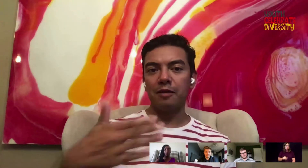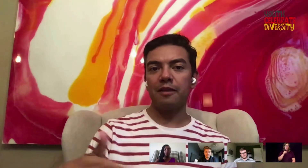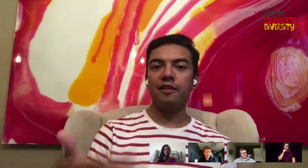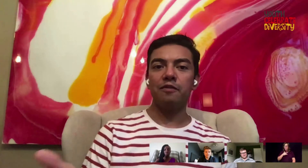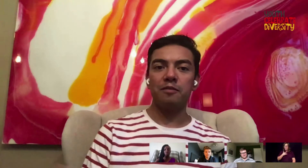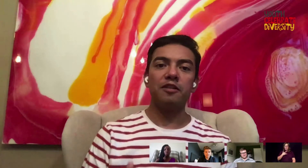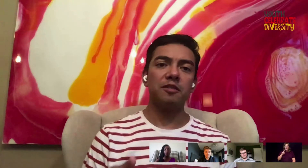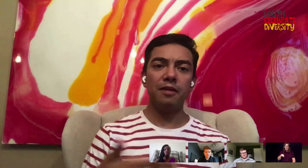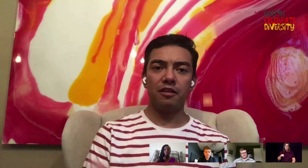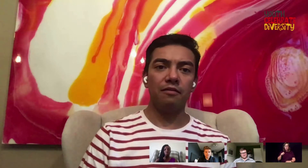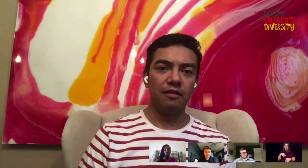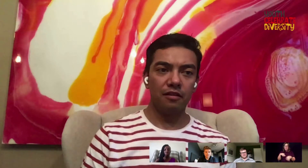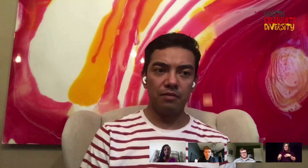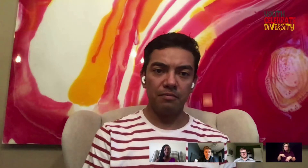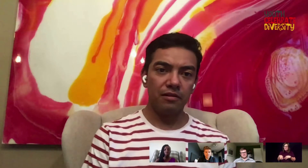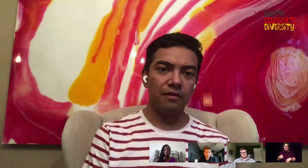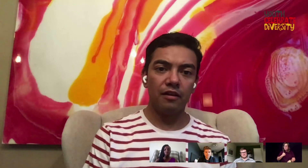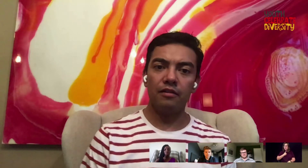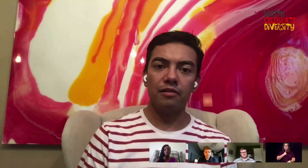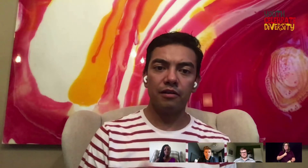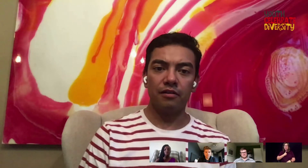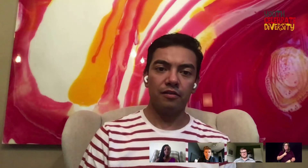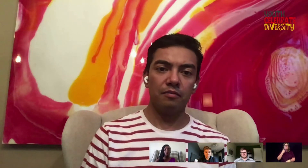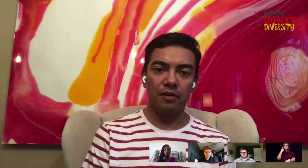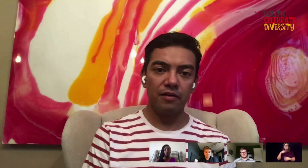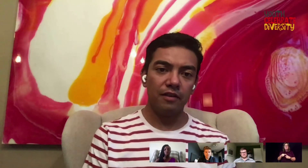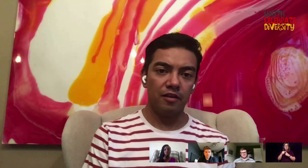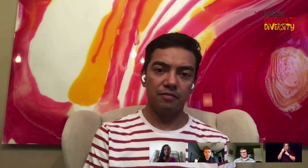especially with other people of color who are also part of the lgbt community